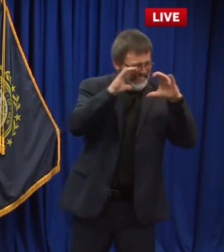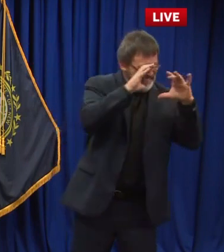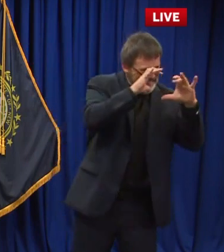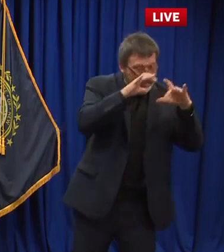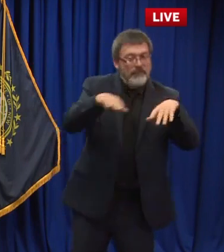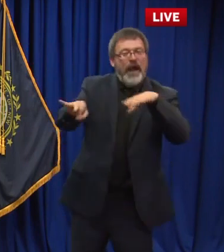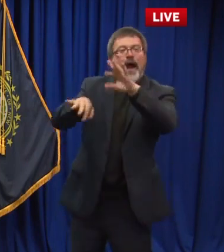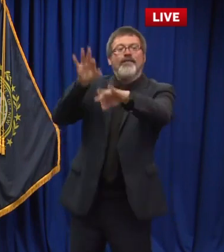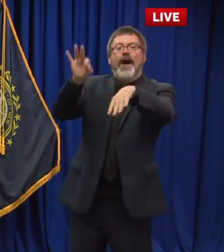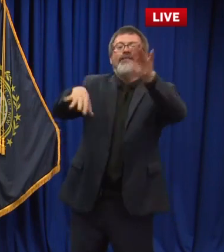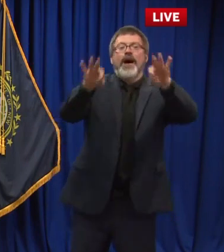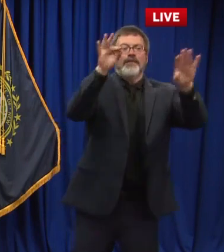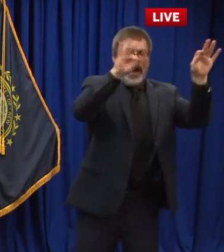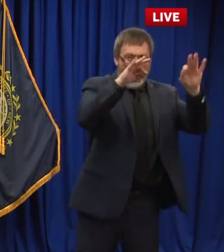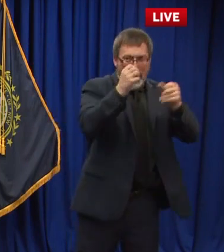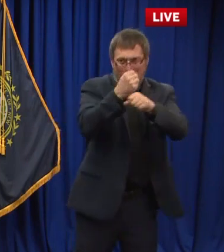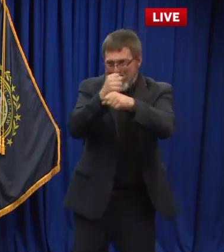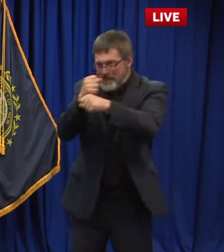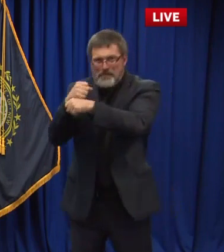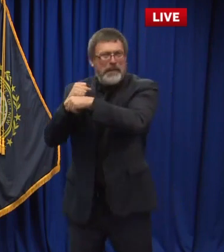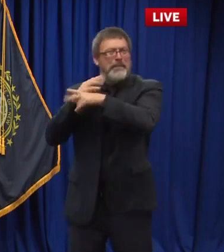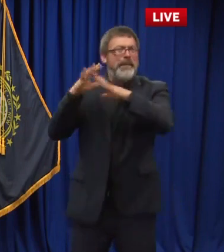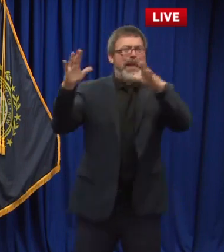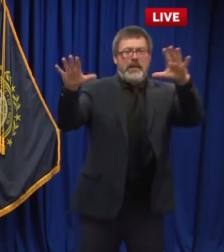MONTHS AGO, IT WAS ALMOST NONE.